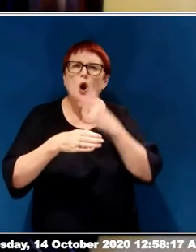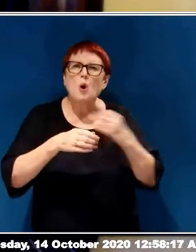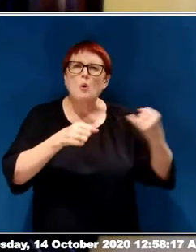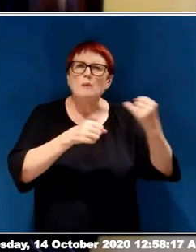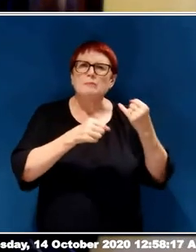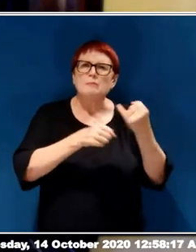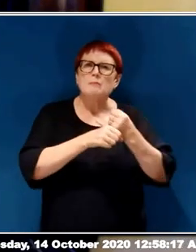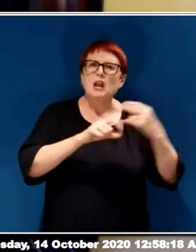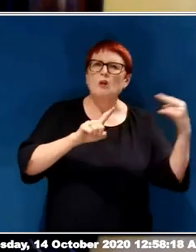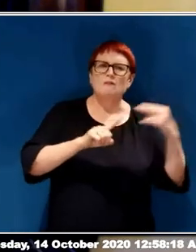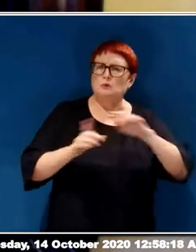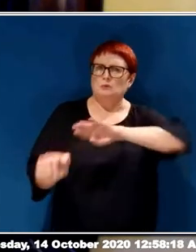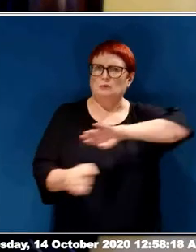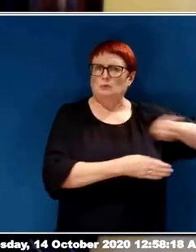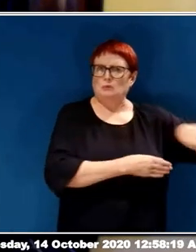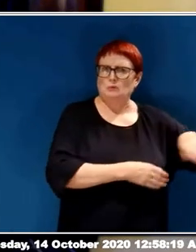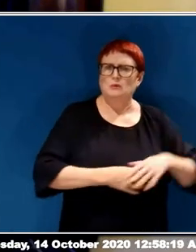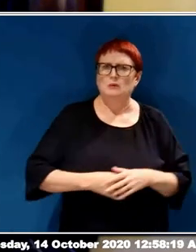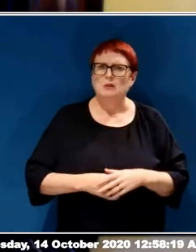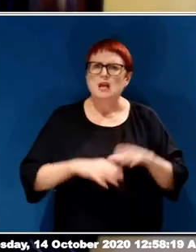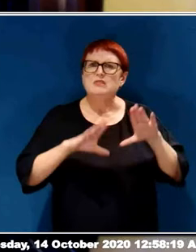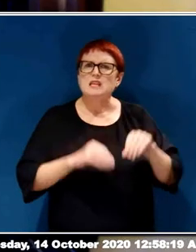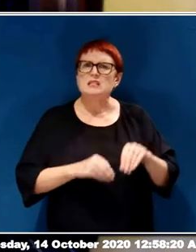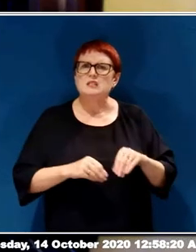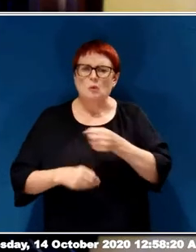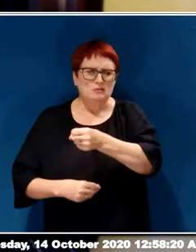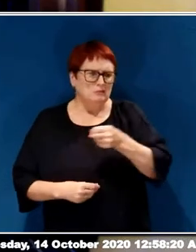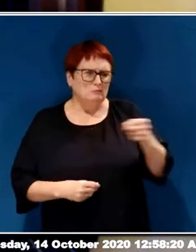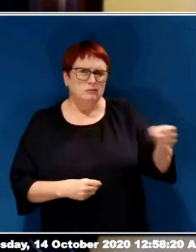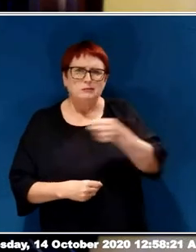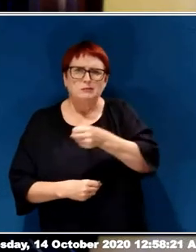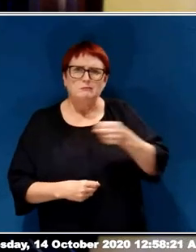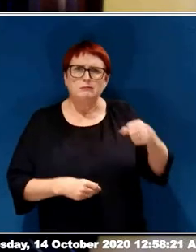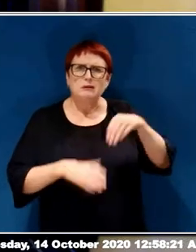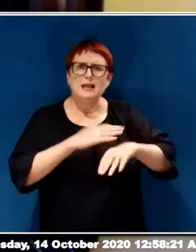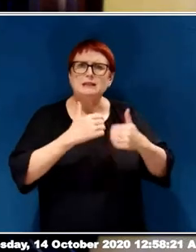the way they used funding streams that were provided by the Federal Government